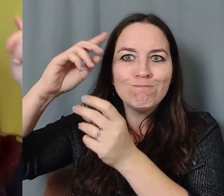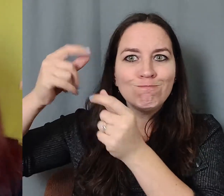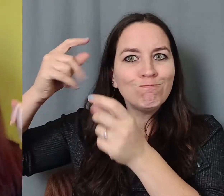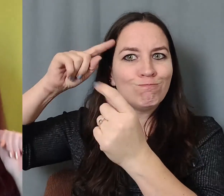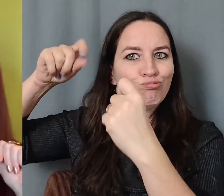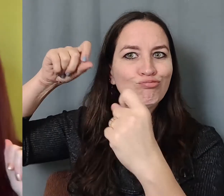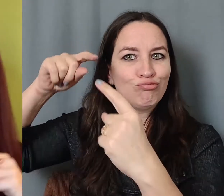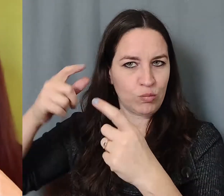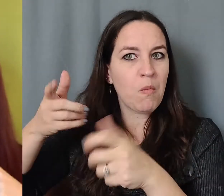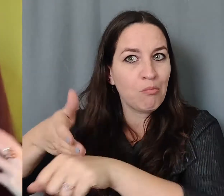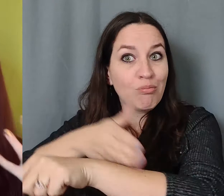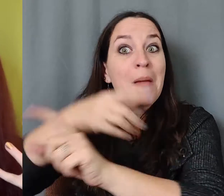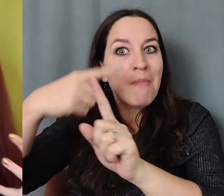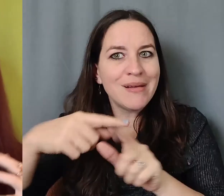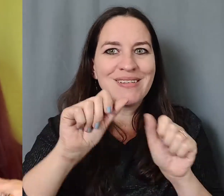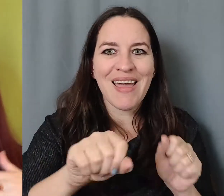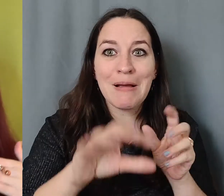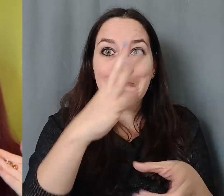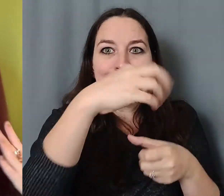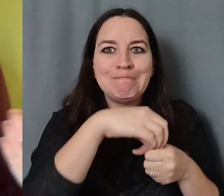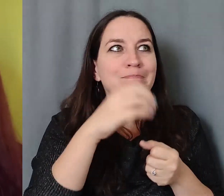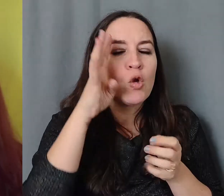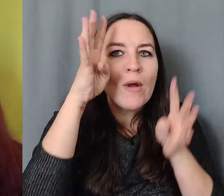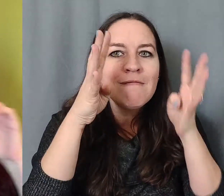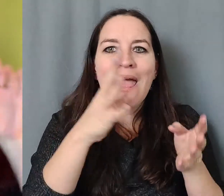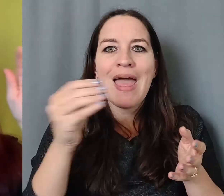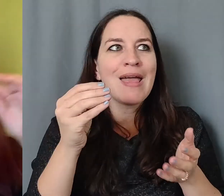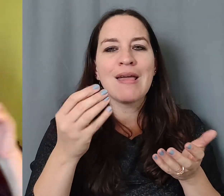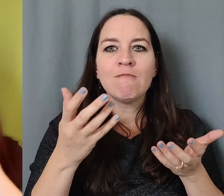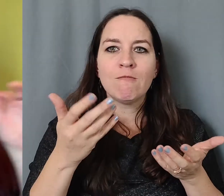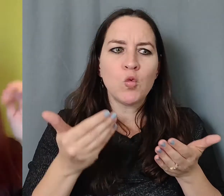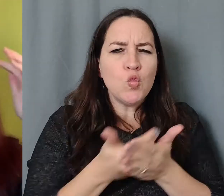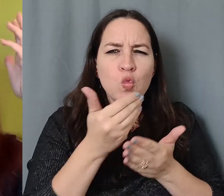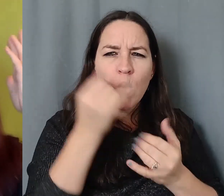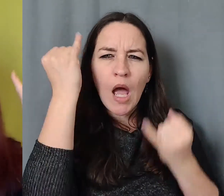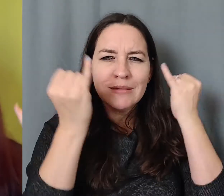pushed around. And also, the more creative you are, the more innovation because you have all these different ways you could go. in your brain.